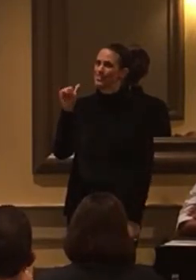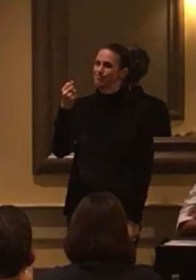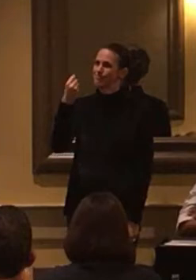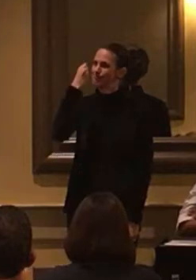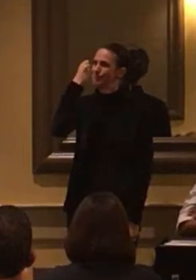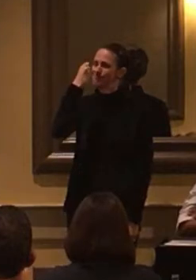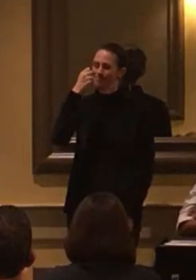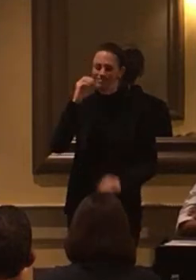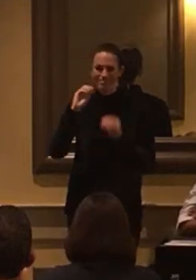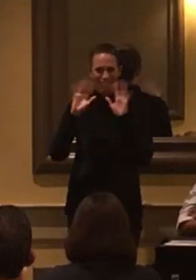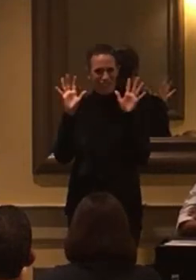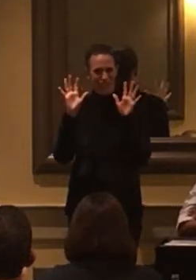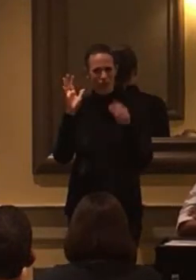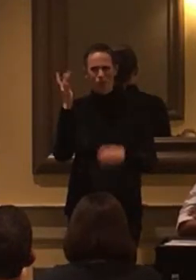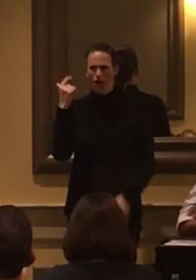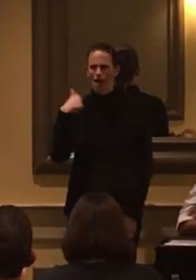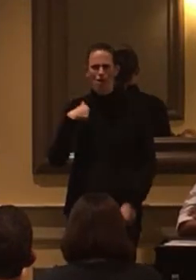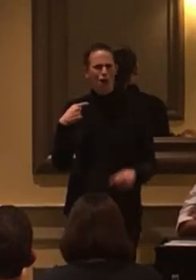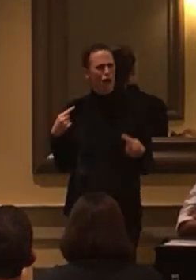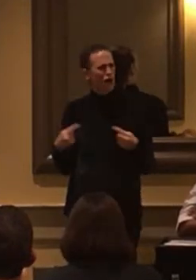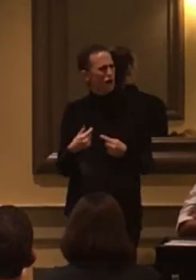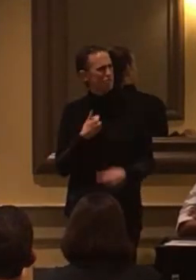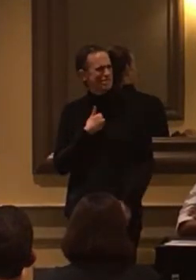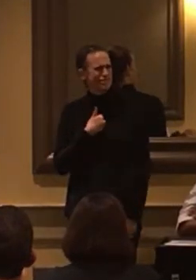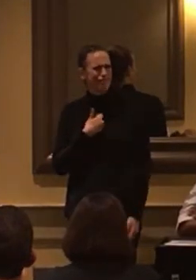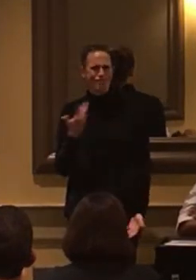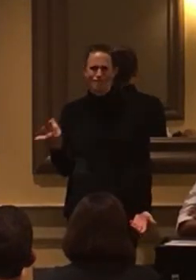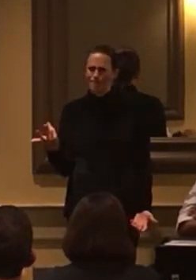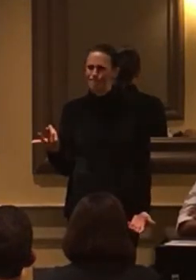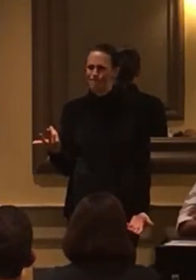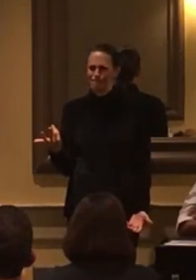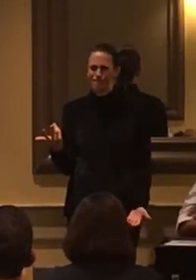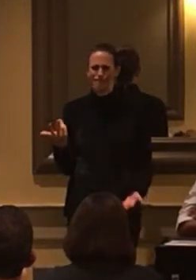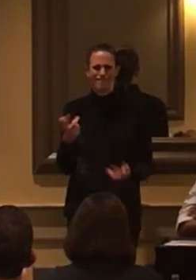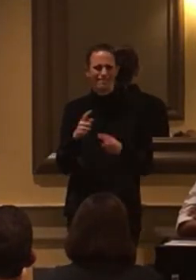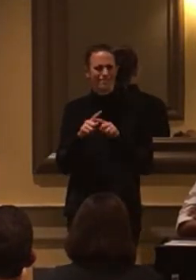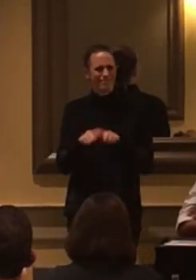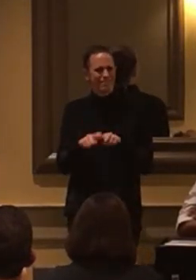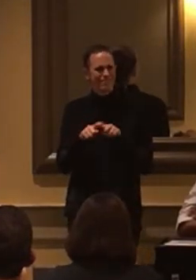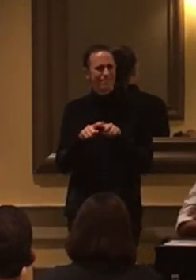Like, why would I myself based on how I think, what I think,